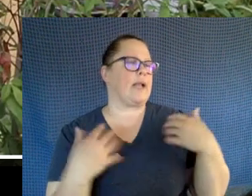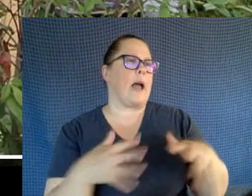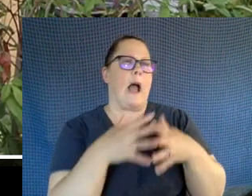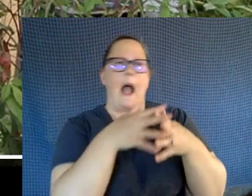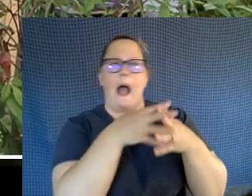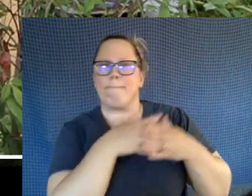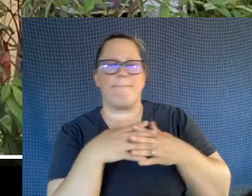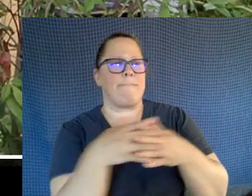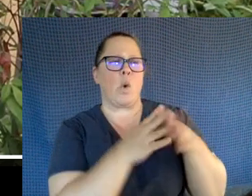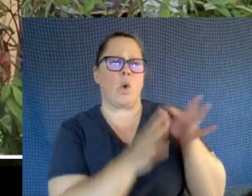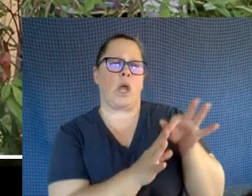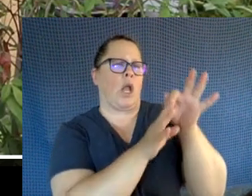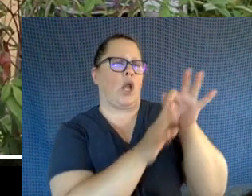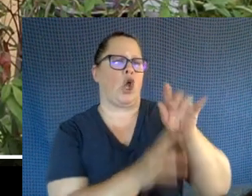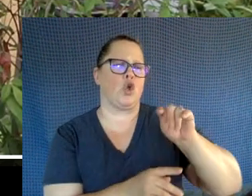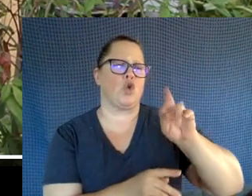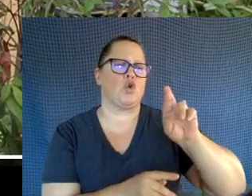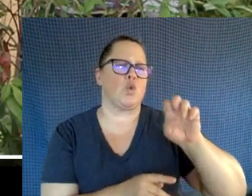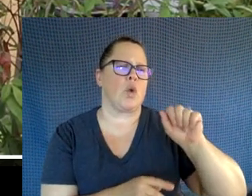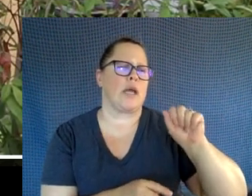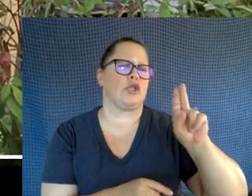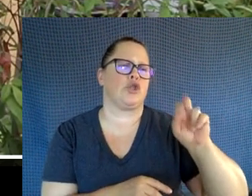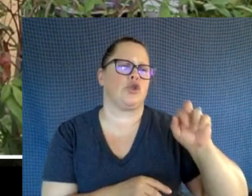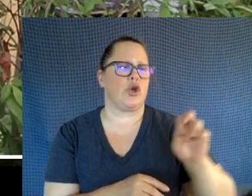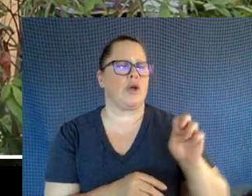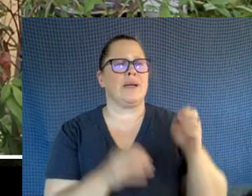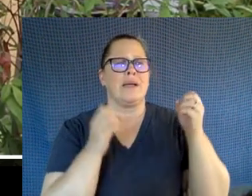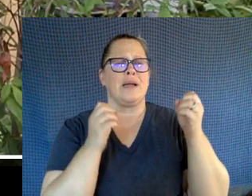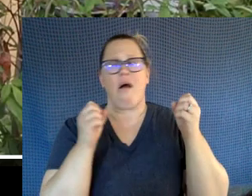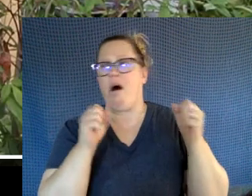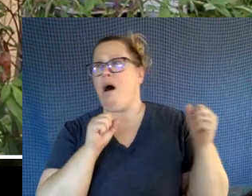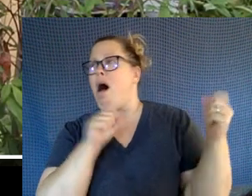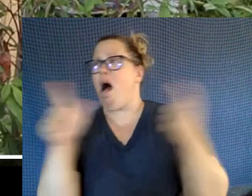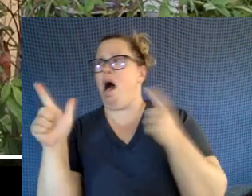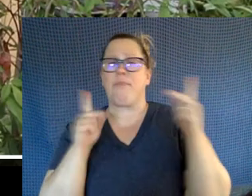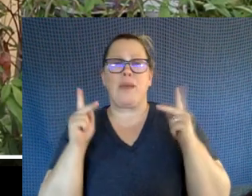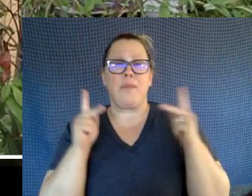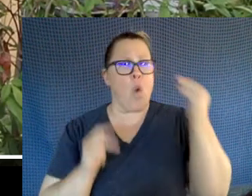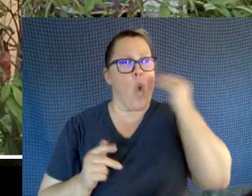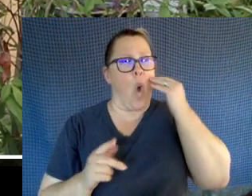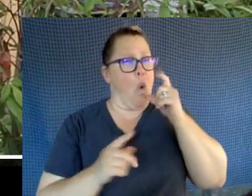artwork but back here is a picture of it if you want to know what he looks like